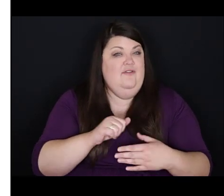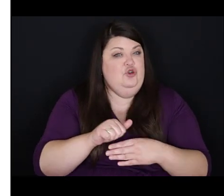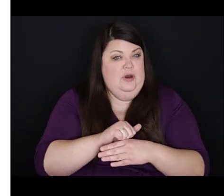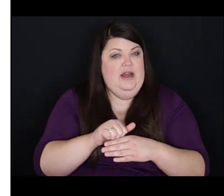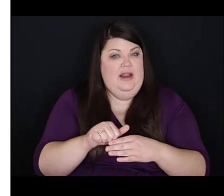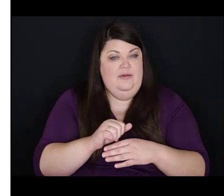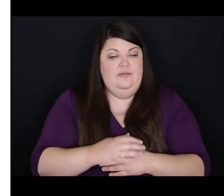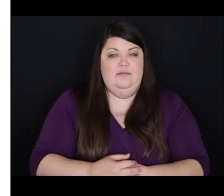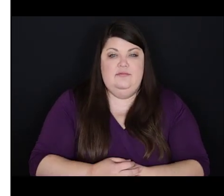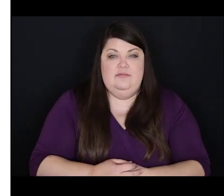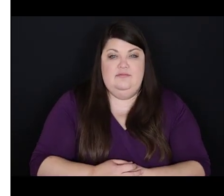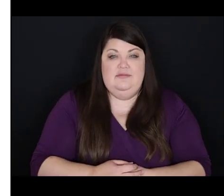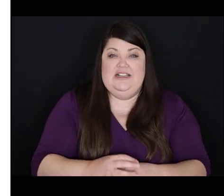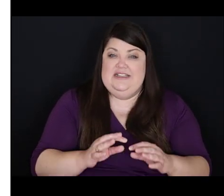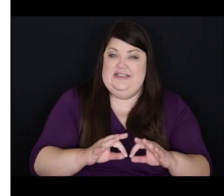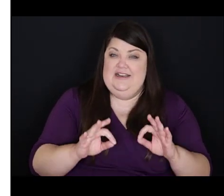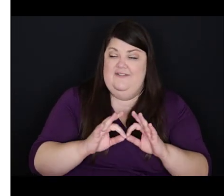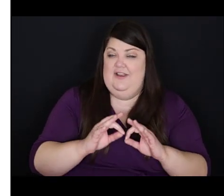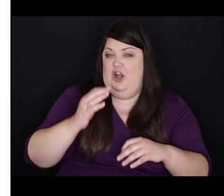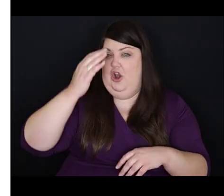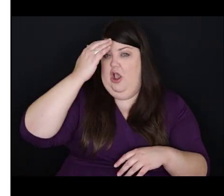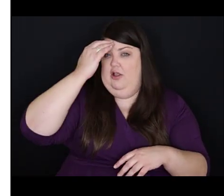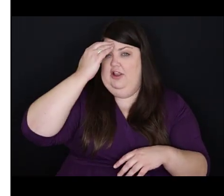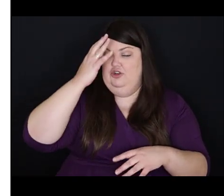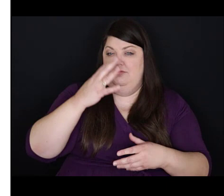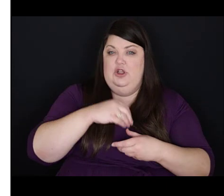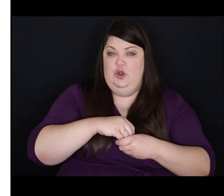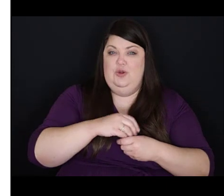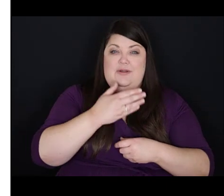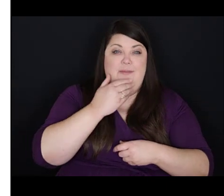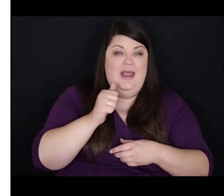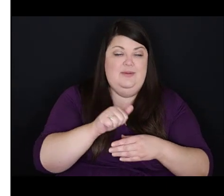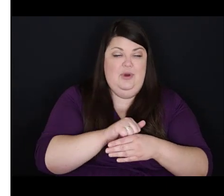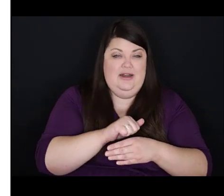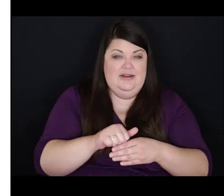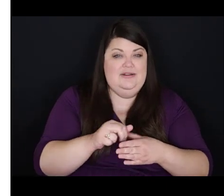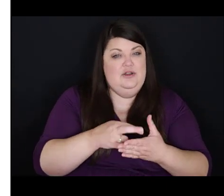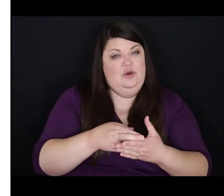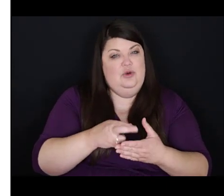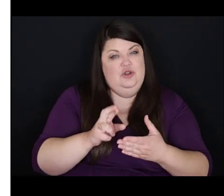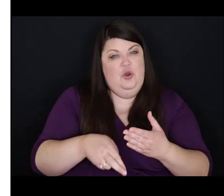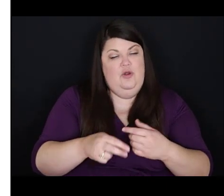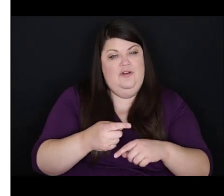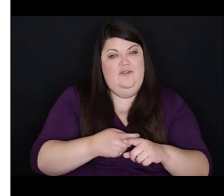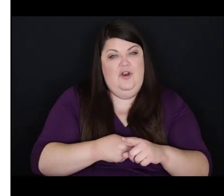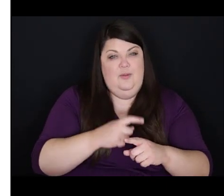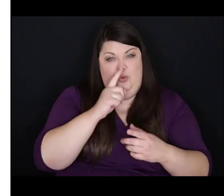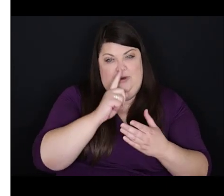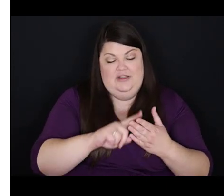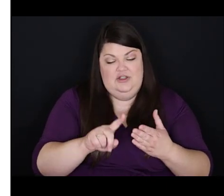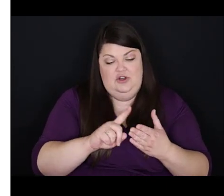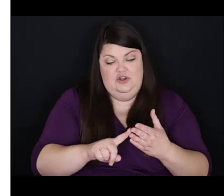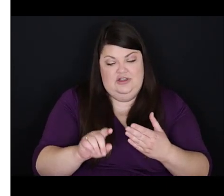knowledge” includes best practices and results from research, such as NIDILRR research projects.